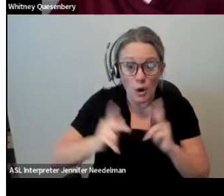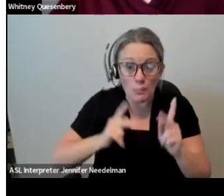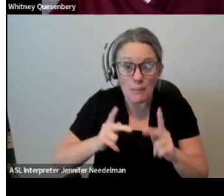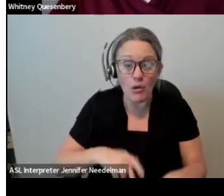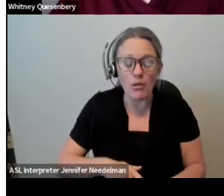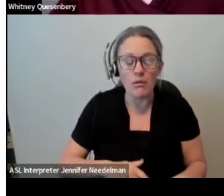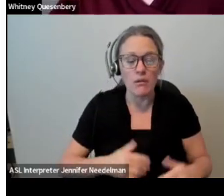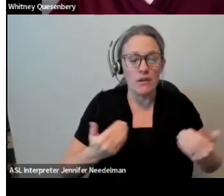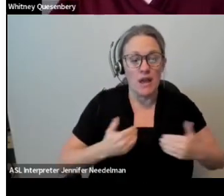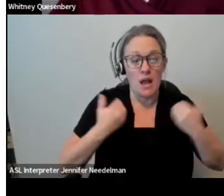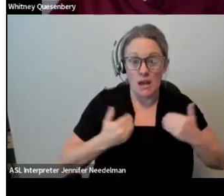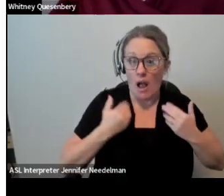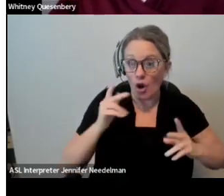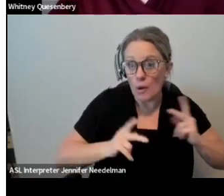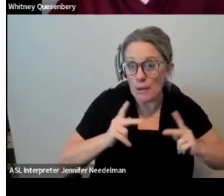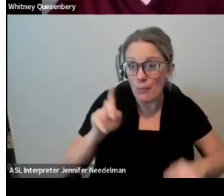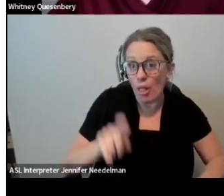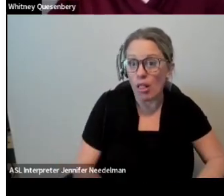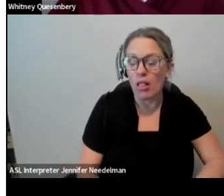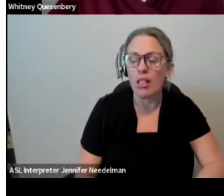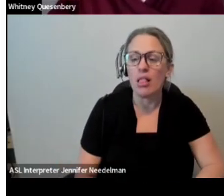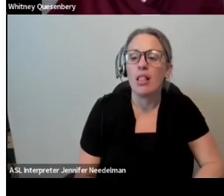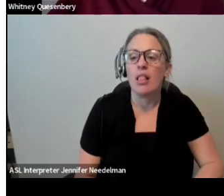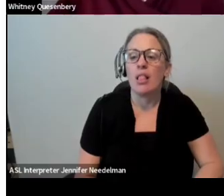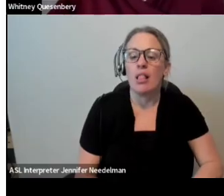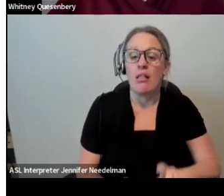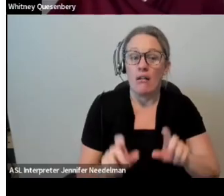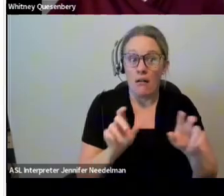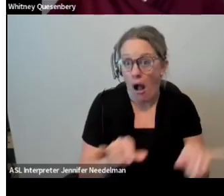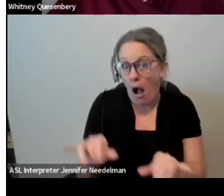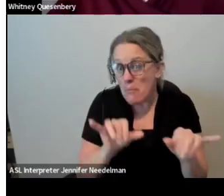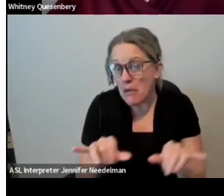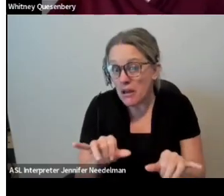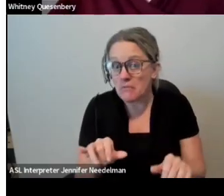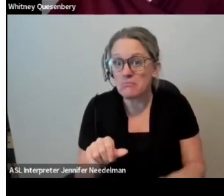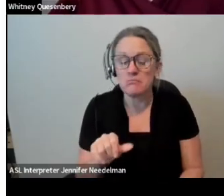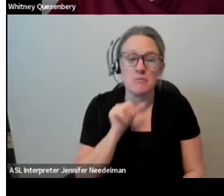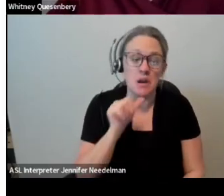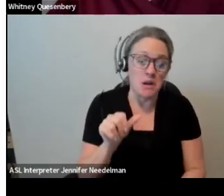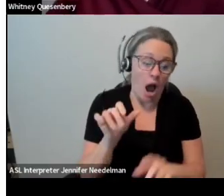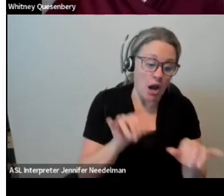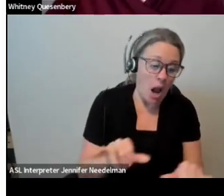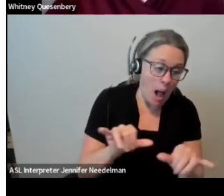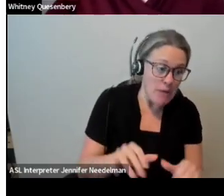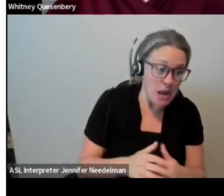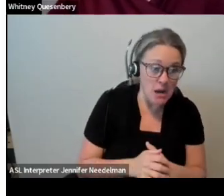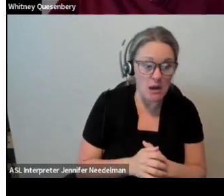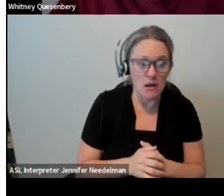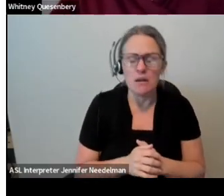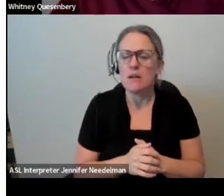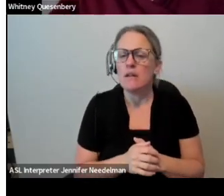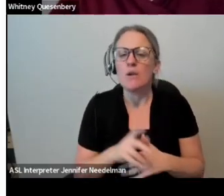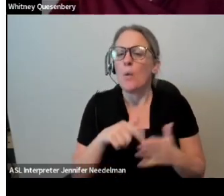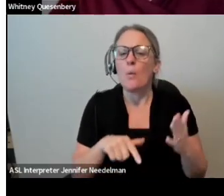Is it common or not common? Is- what are the relationships? Because you might think, oh,